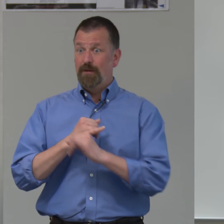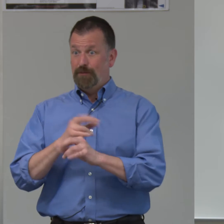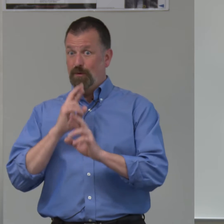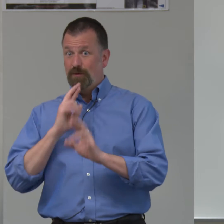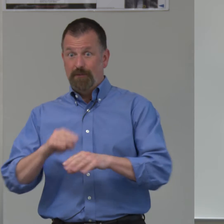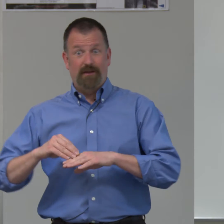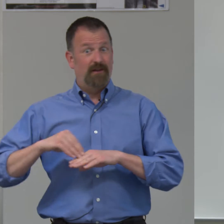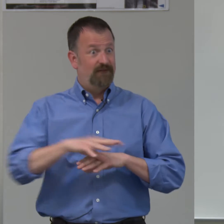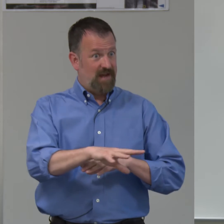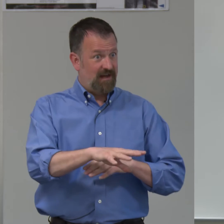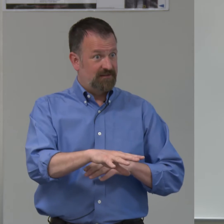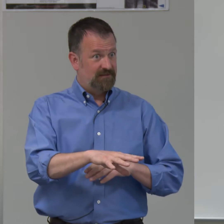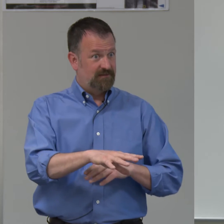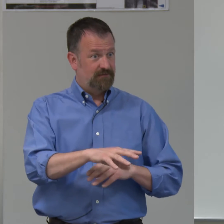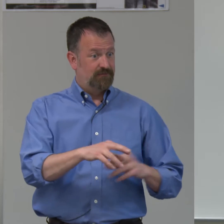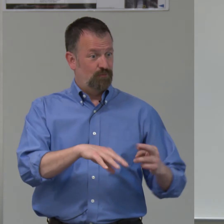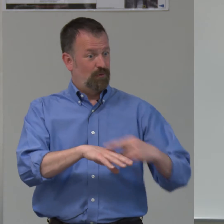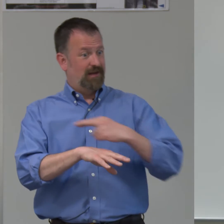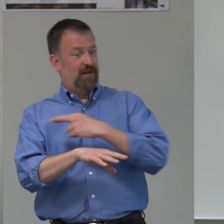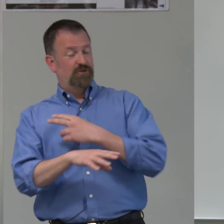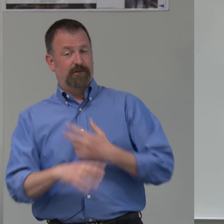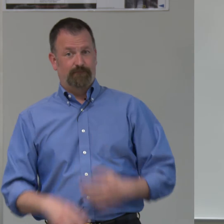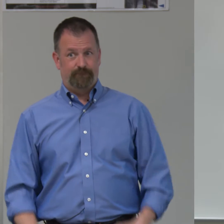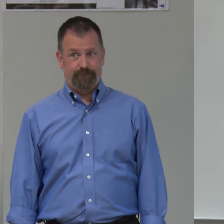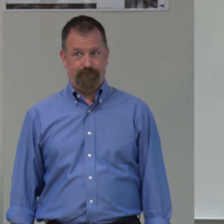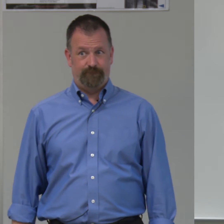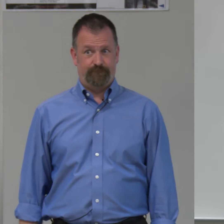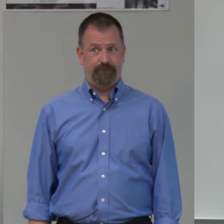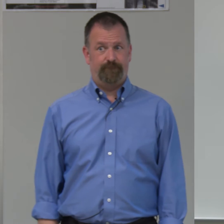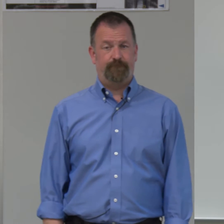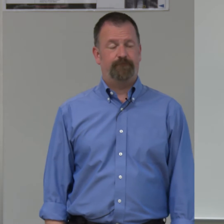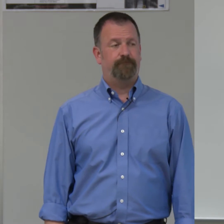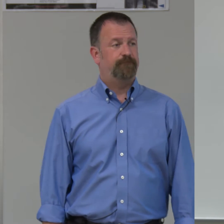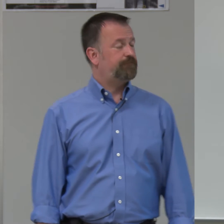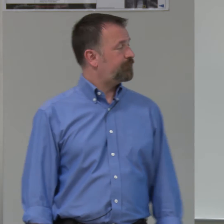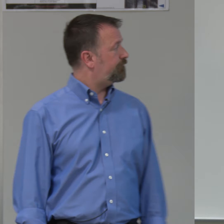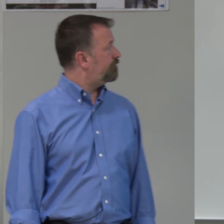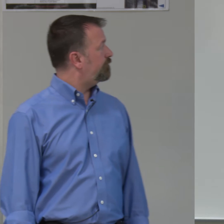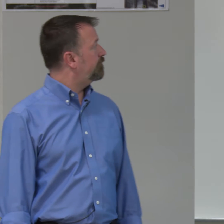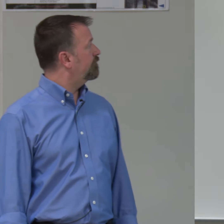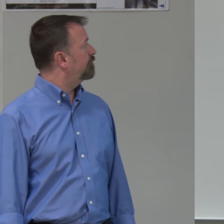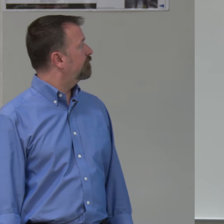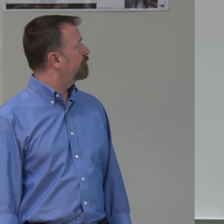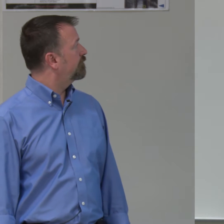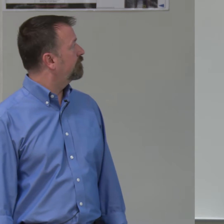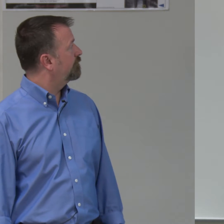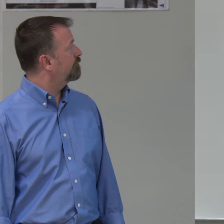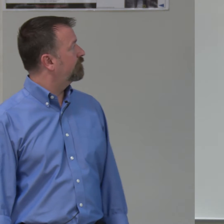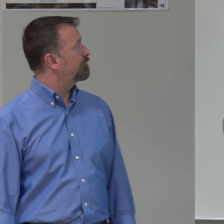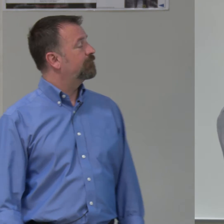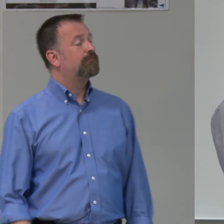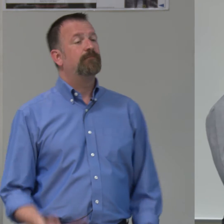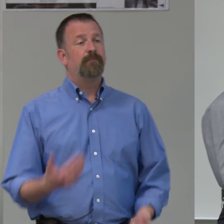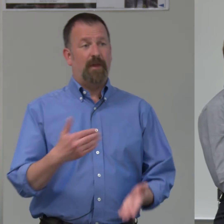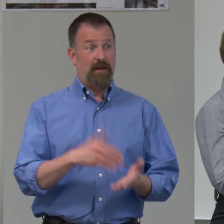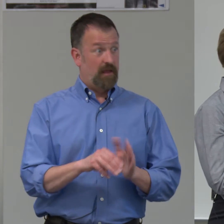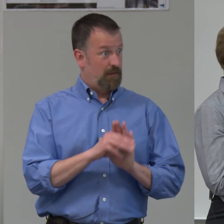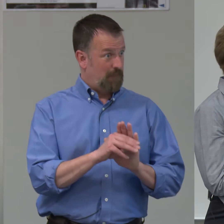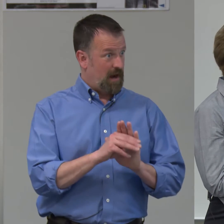affects the response to radiation, and, as I've alluded to, we use these mouse tumor models.